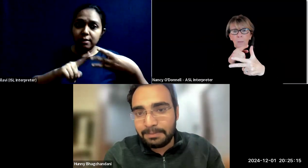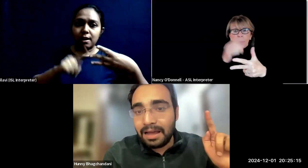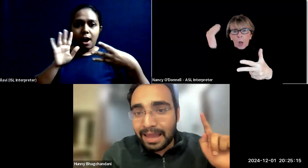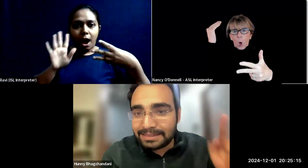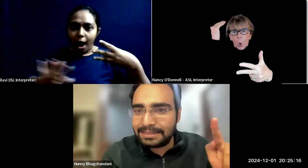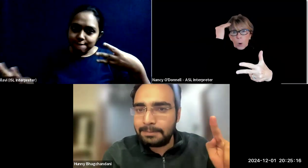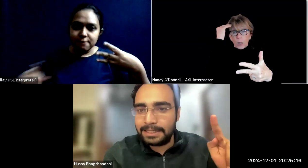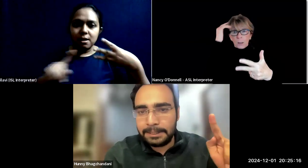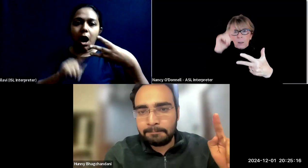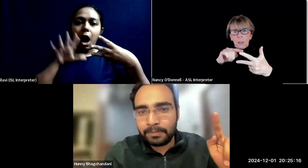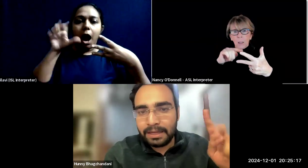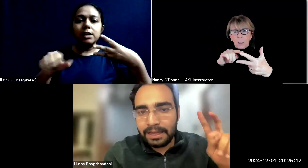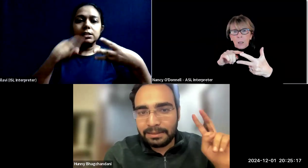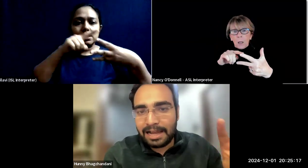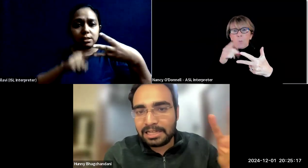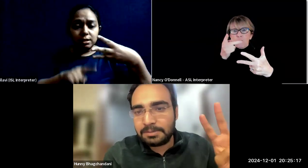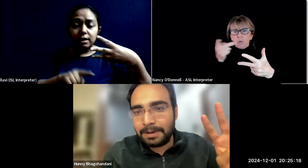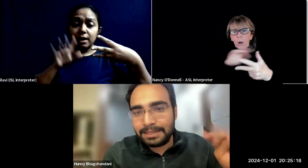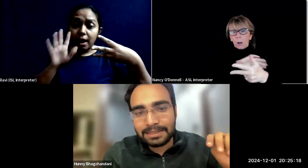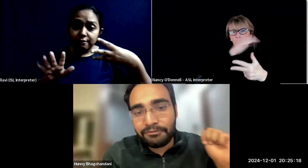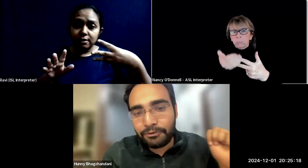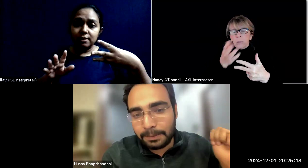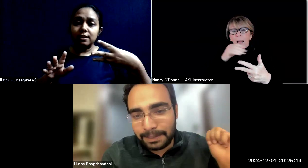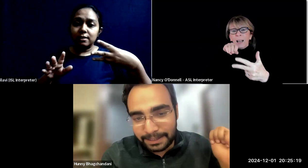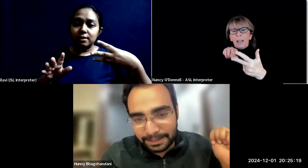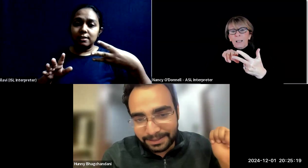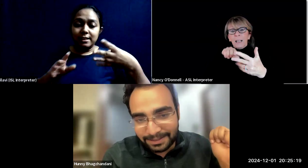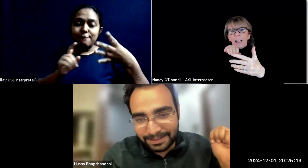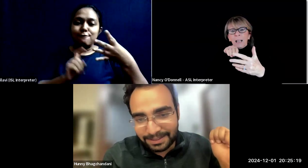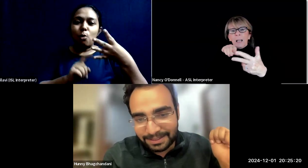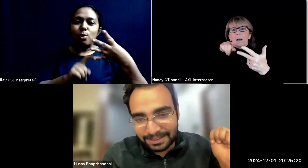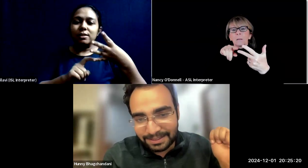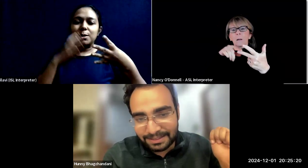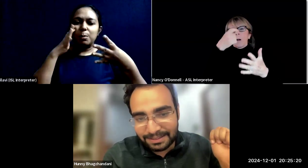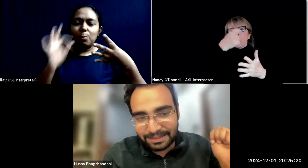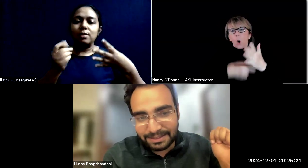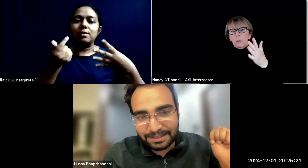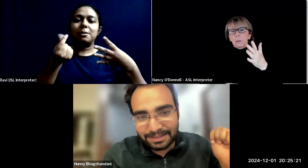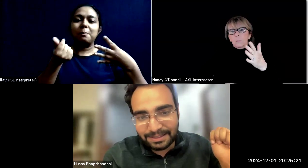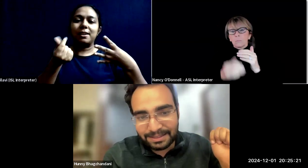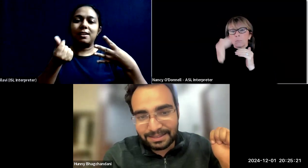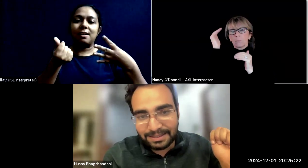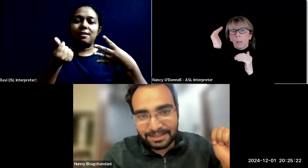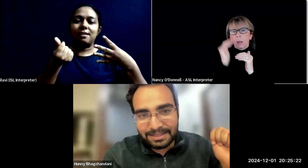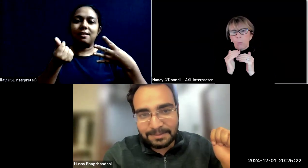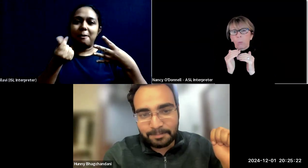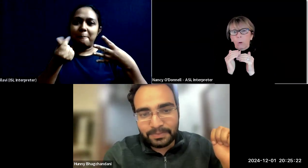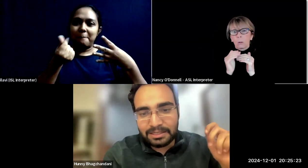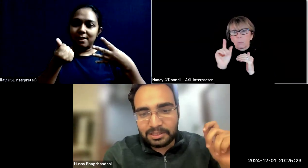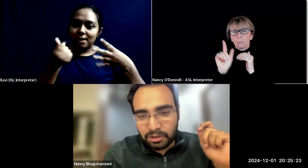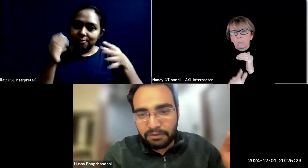accessibility and the last part is affordability.